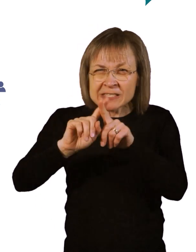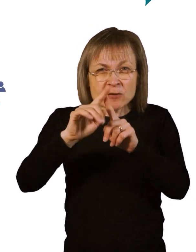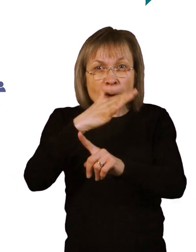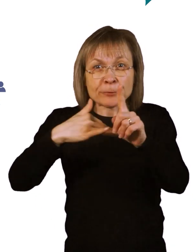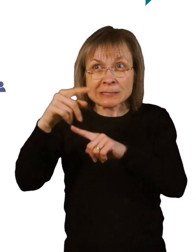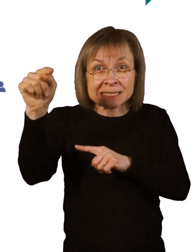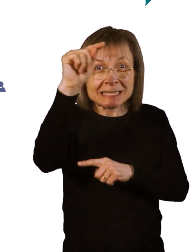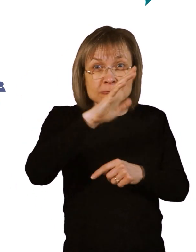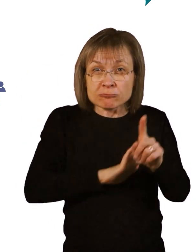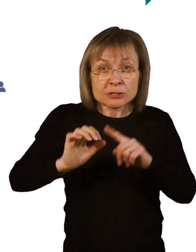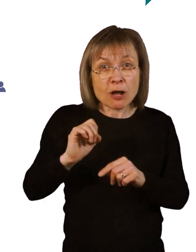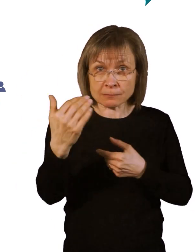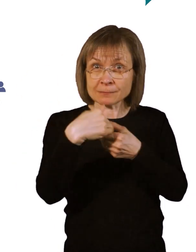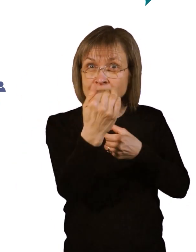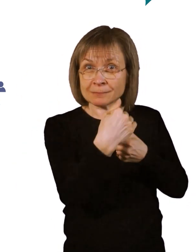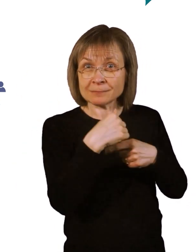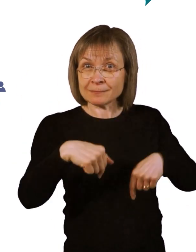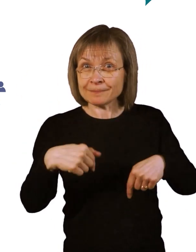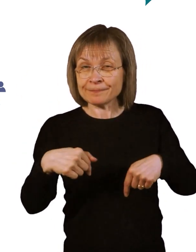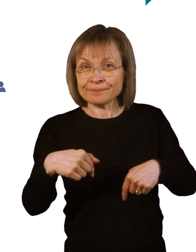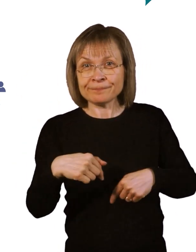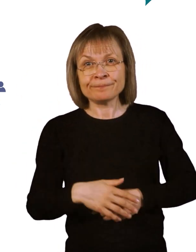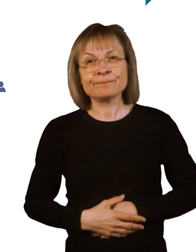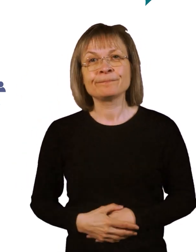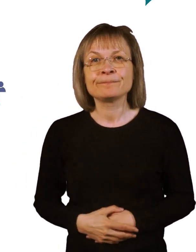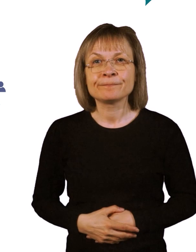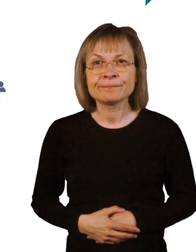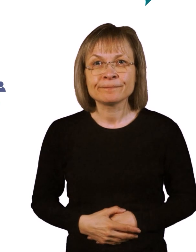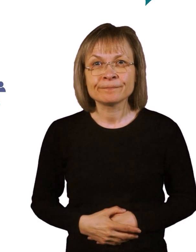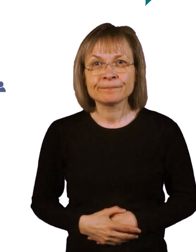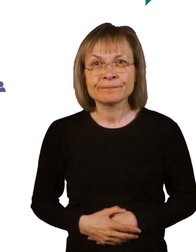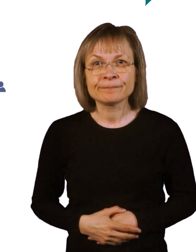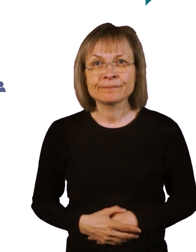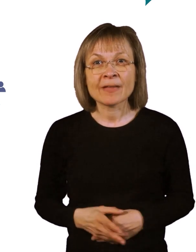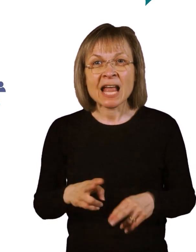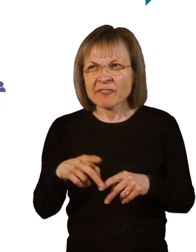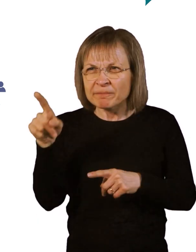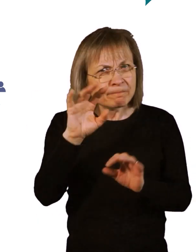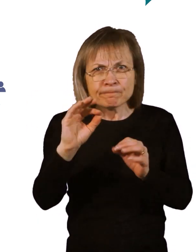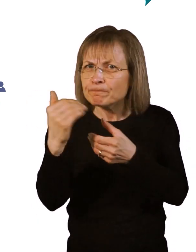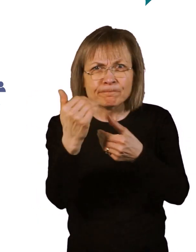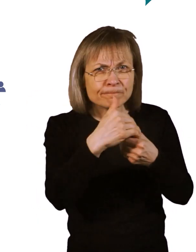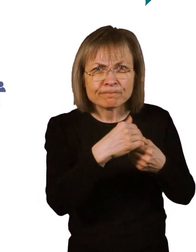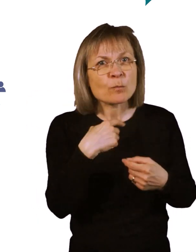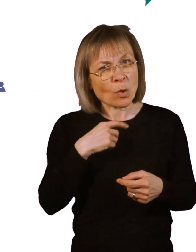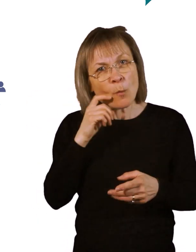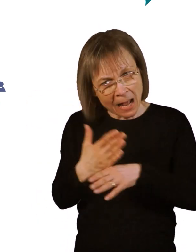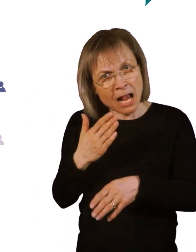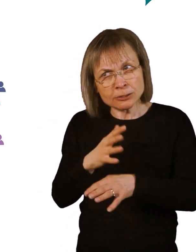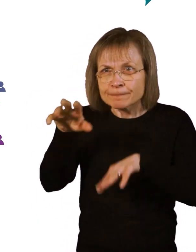because we want to make sure people in different communities across Scotland are taking part. If they are not sharing their experiences,